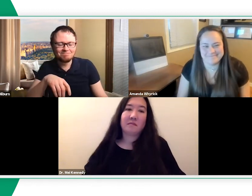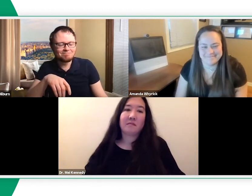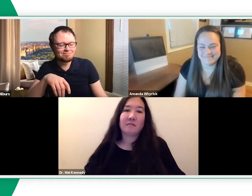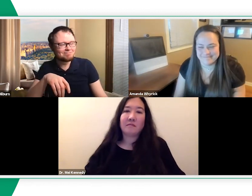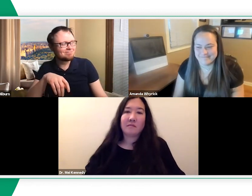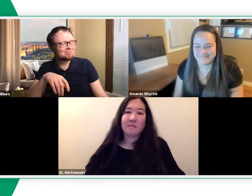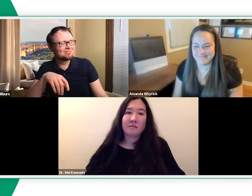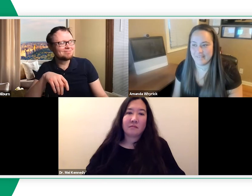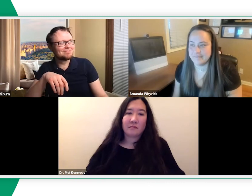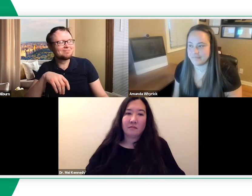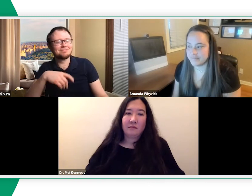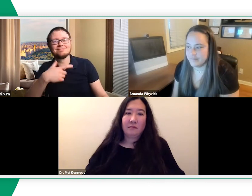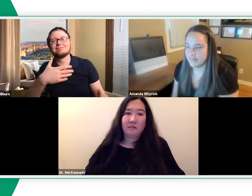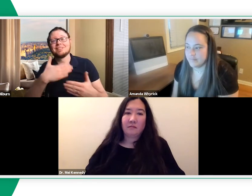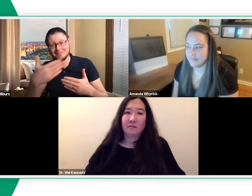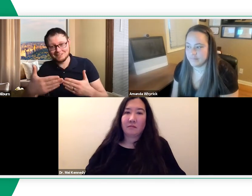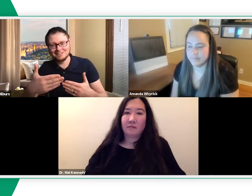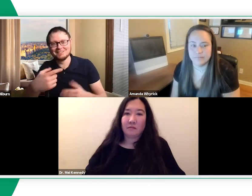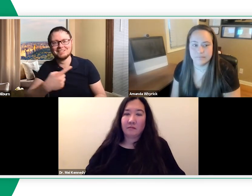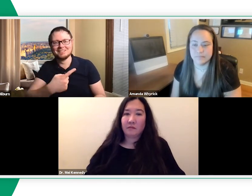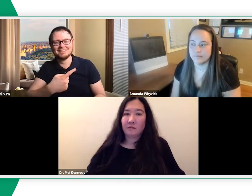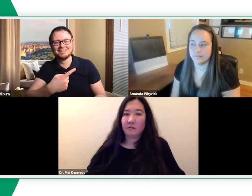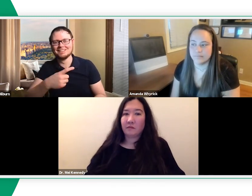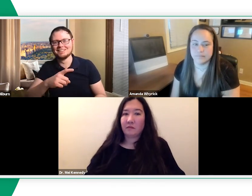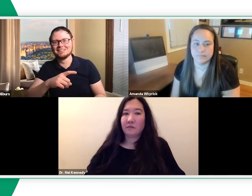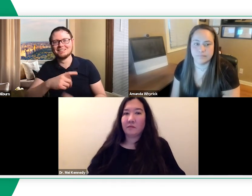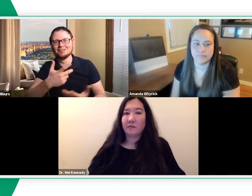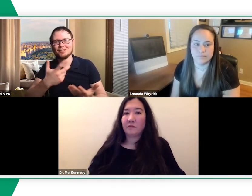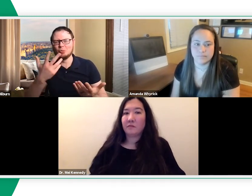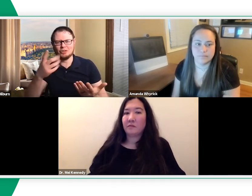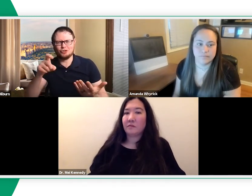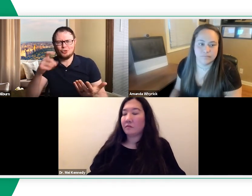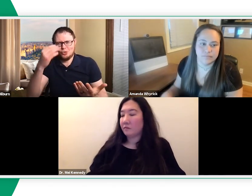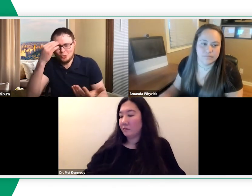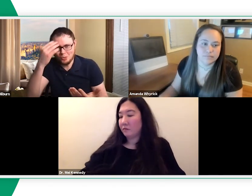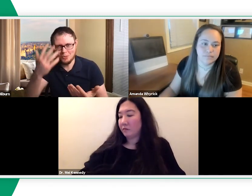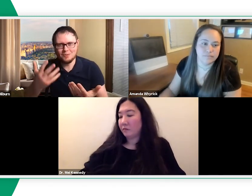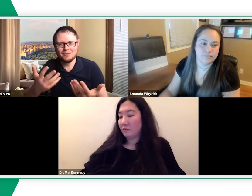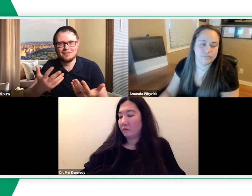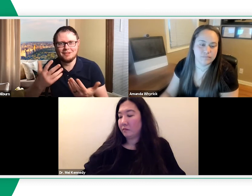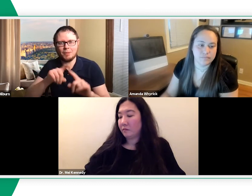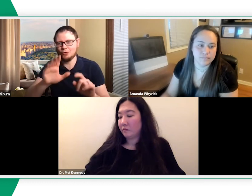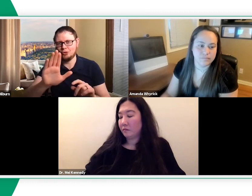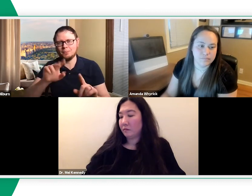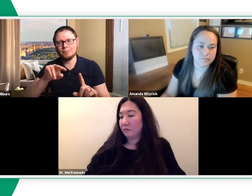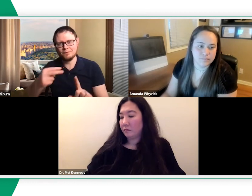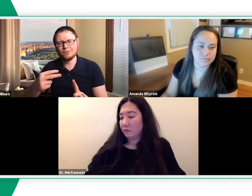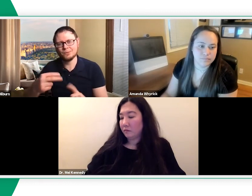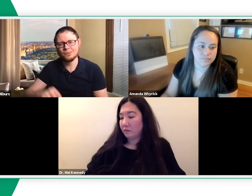It's not related to this. >>BRIAN MILBURN: All right. What should teachers